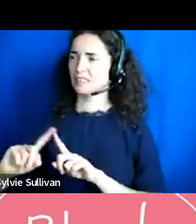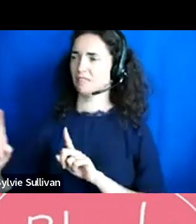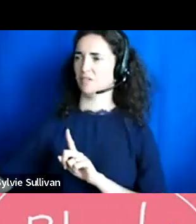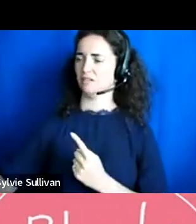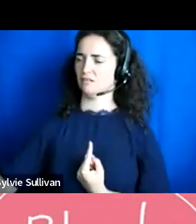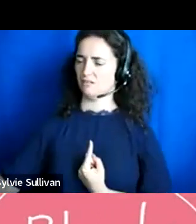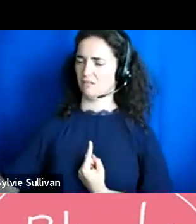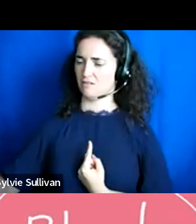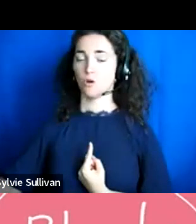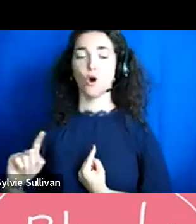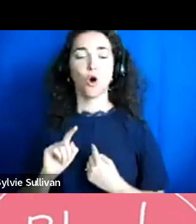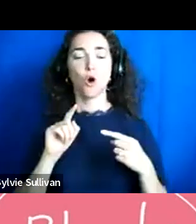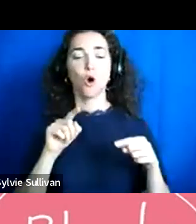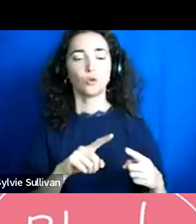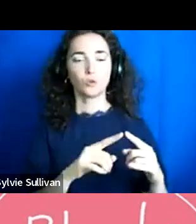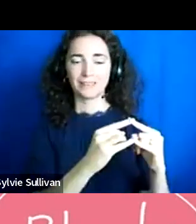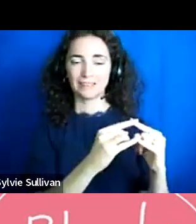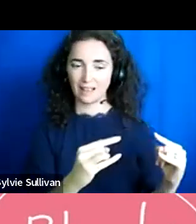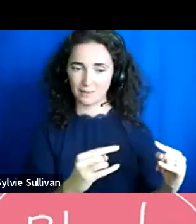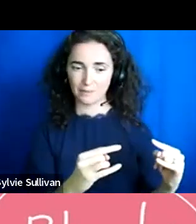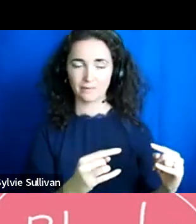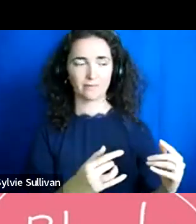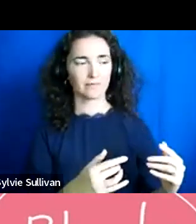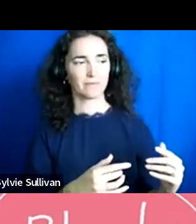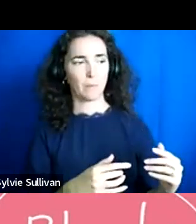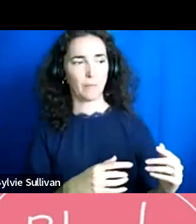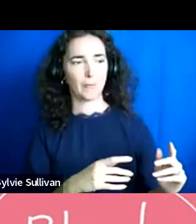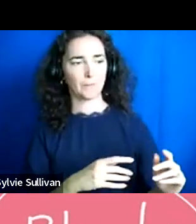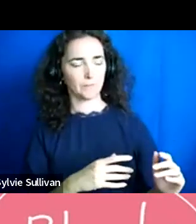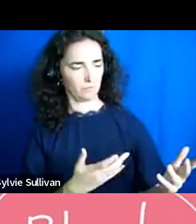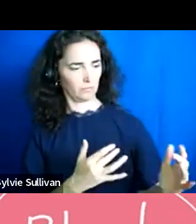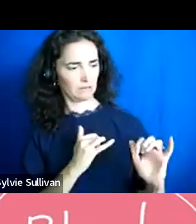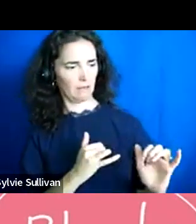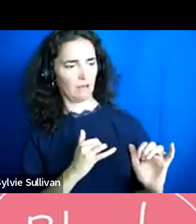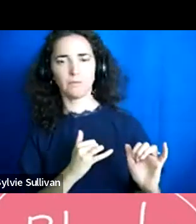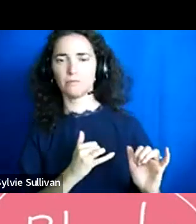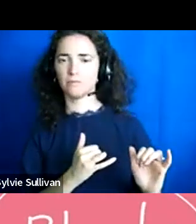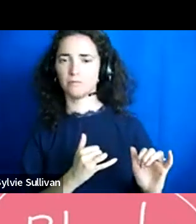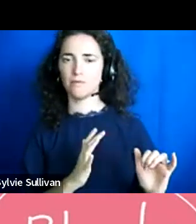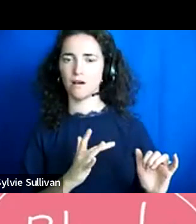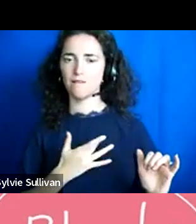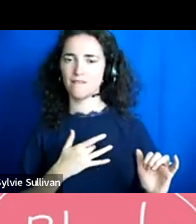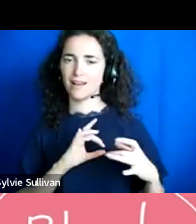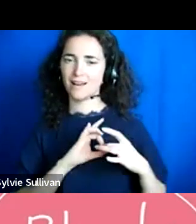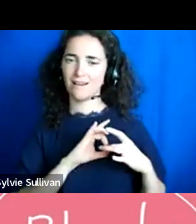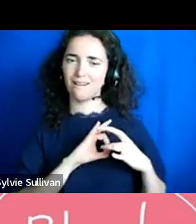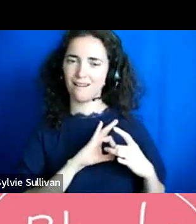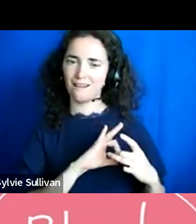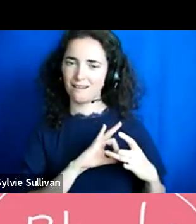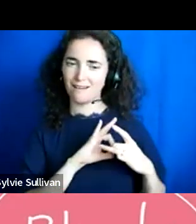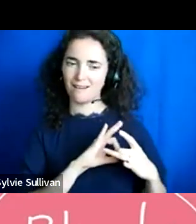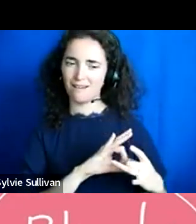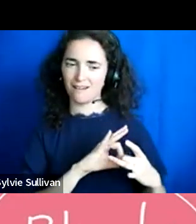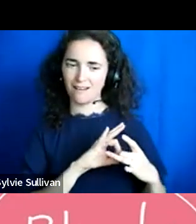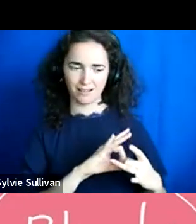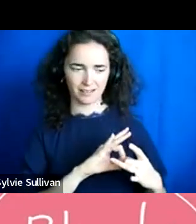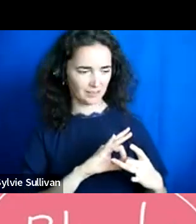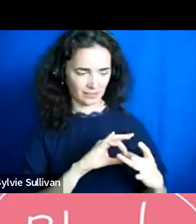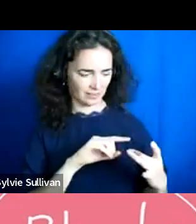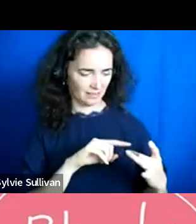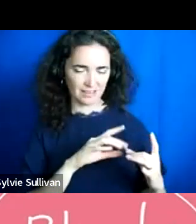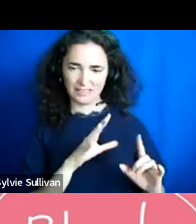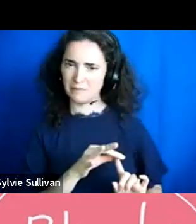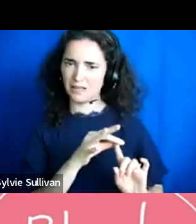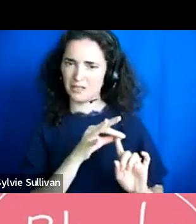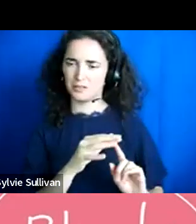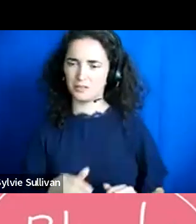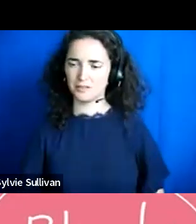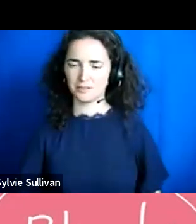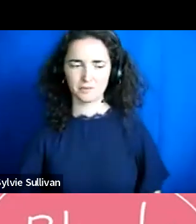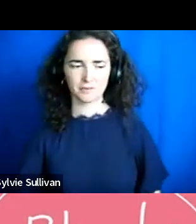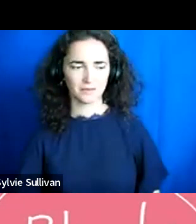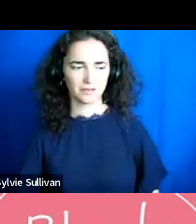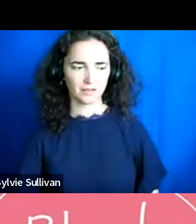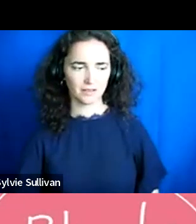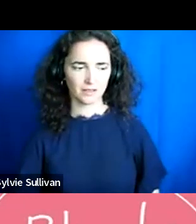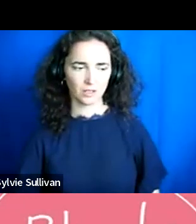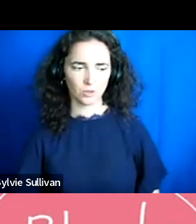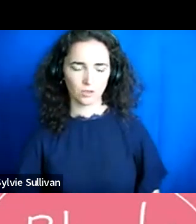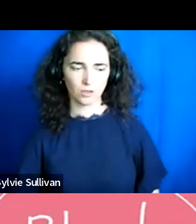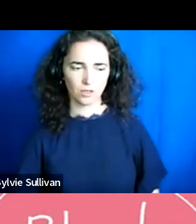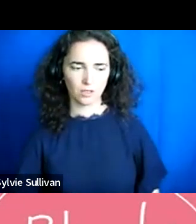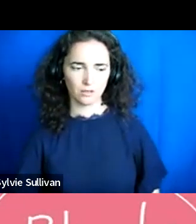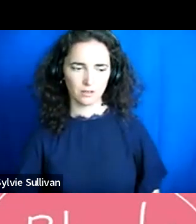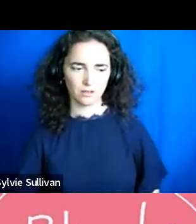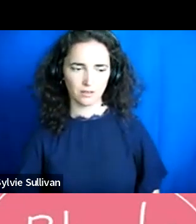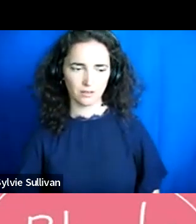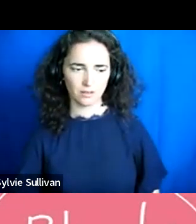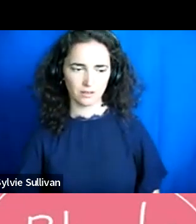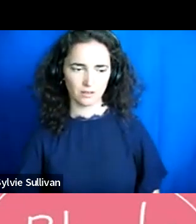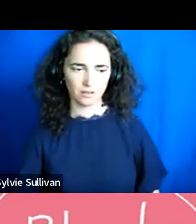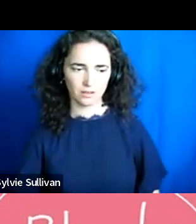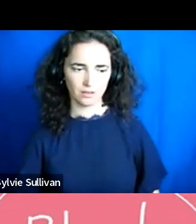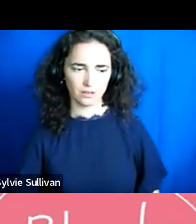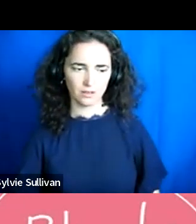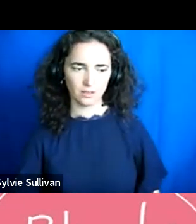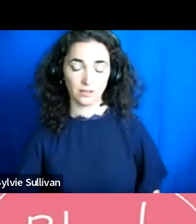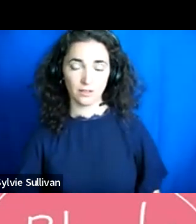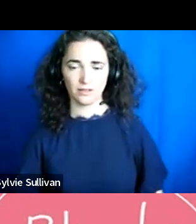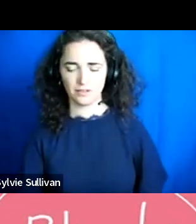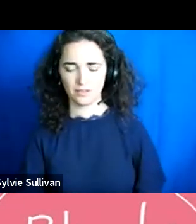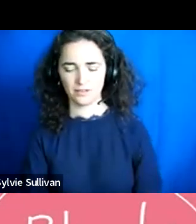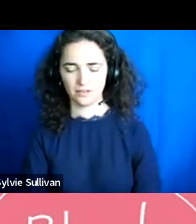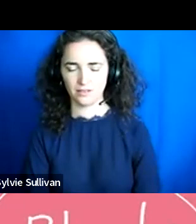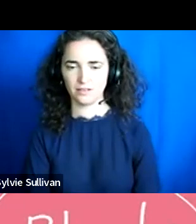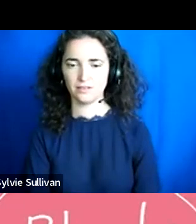So, being at a camp with people with similar conditions as yourself, it really brings you close to together in a way that nothing else really can do.